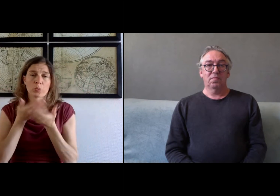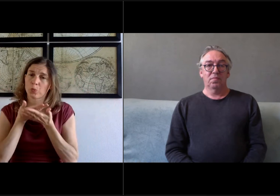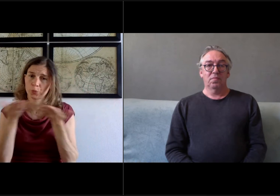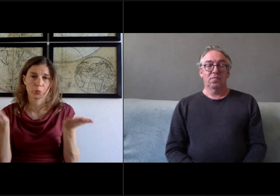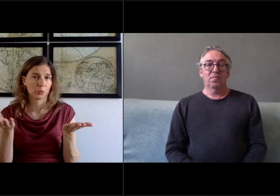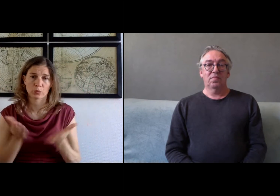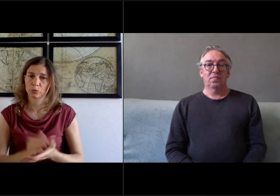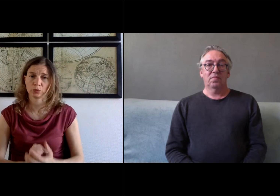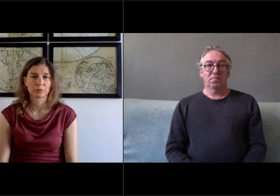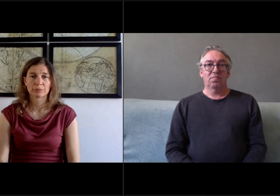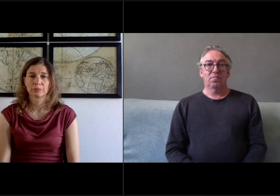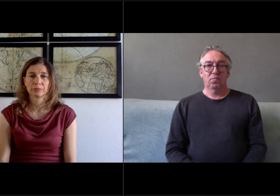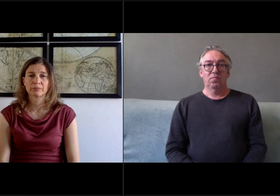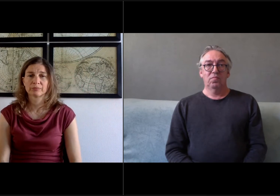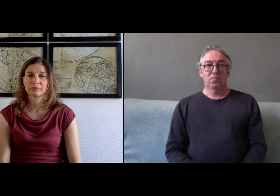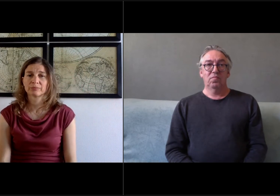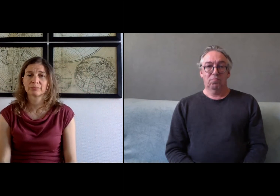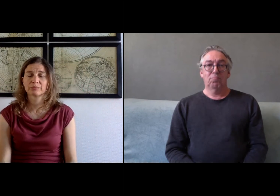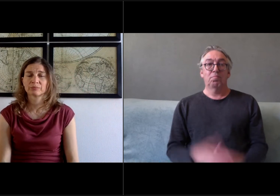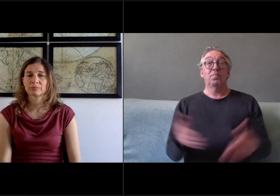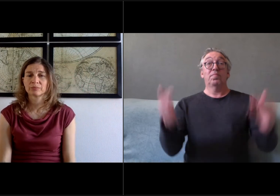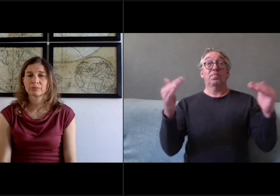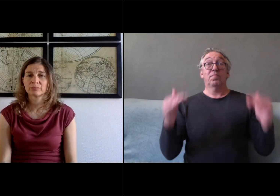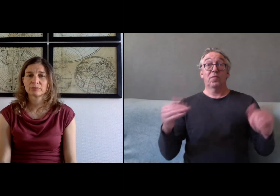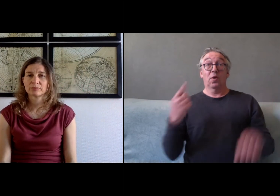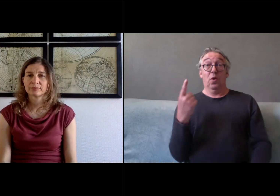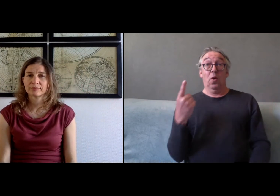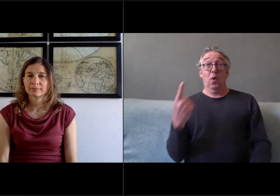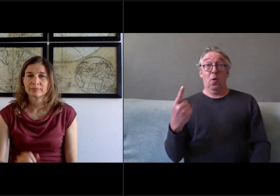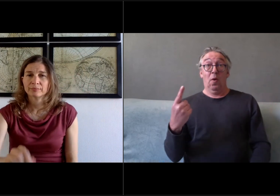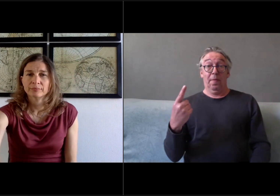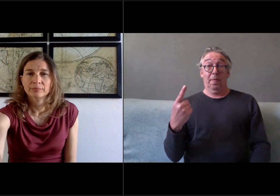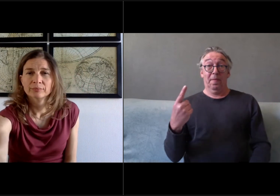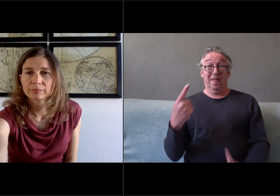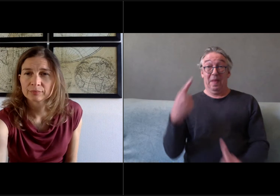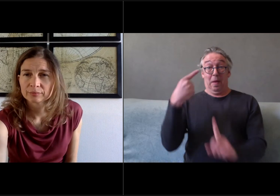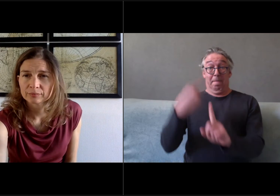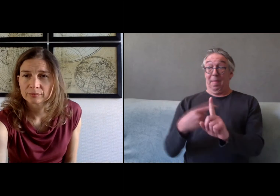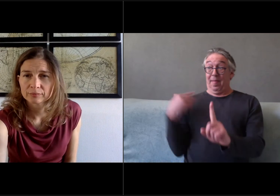After a month what is the response of institutions?